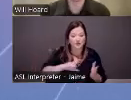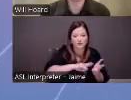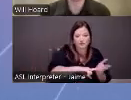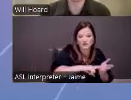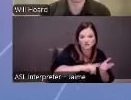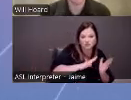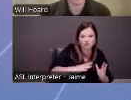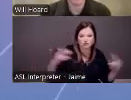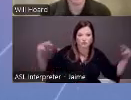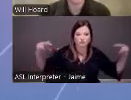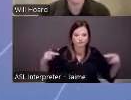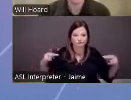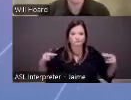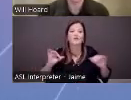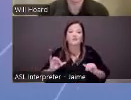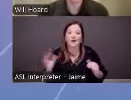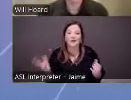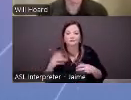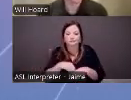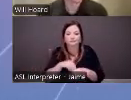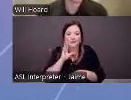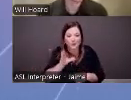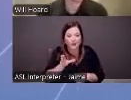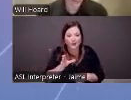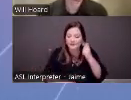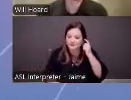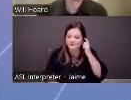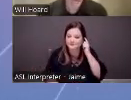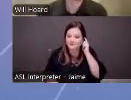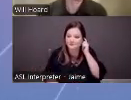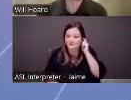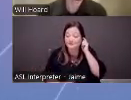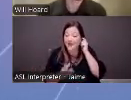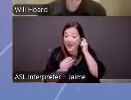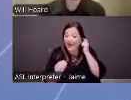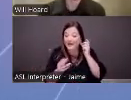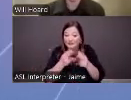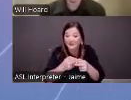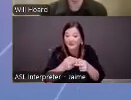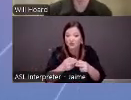that we'll incorporate. And then I also wanted to bring up that there was another CIL staff member who